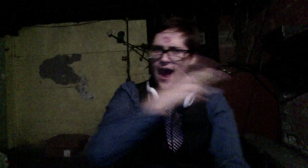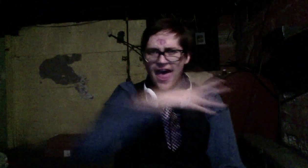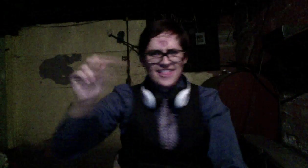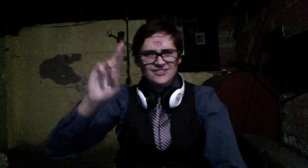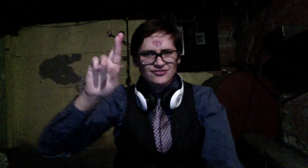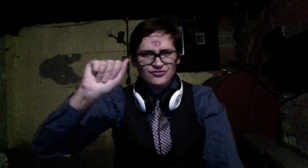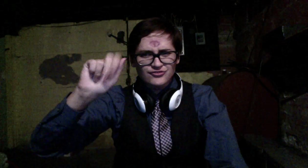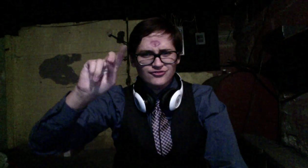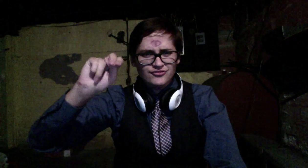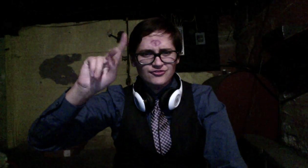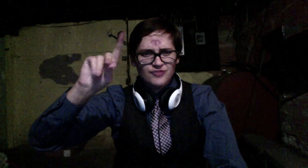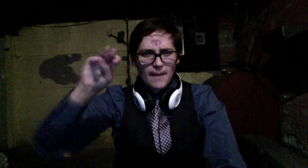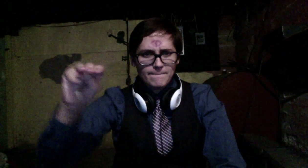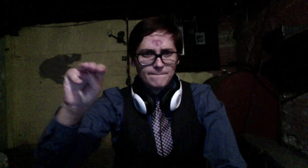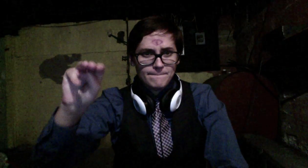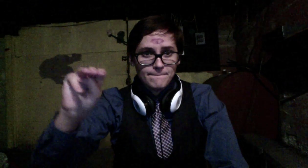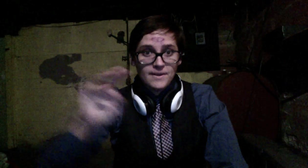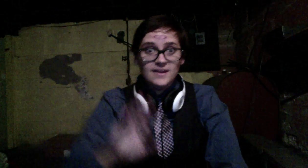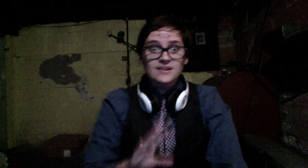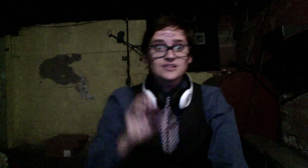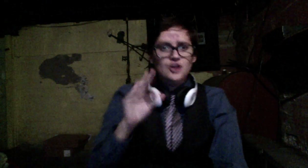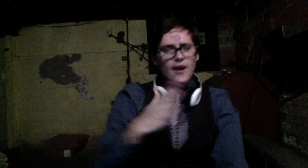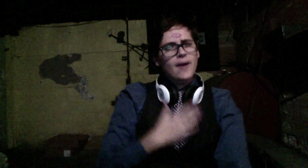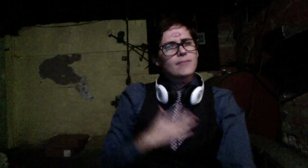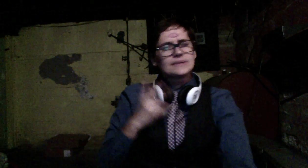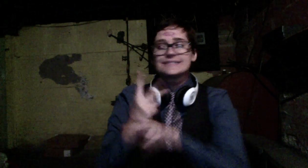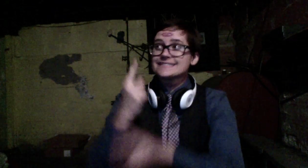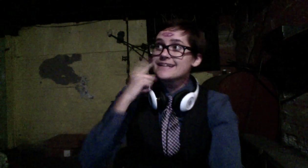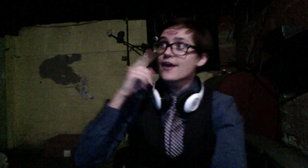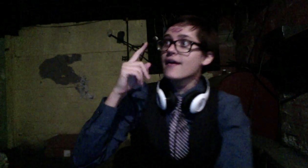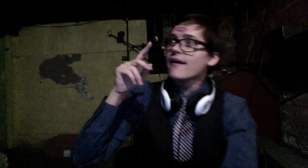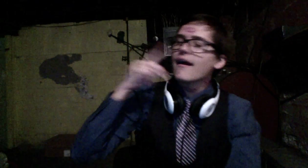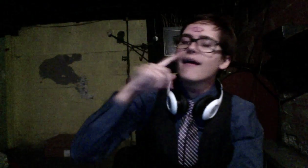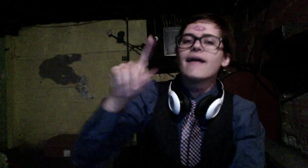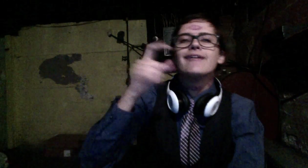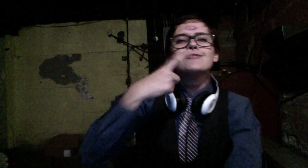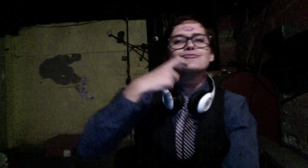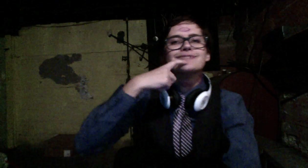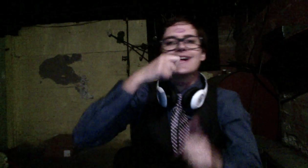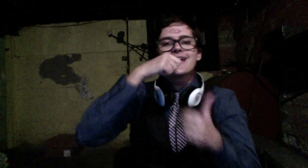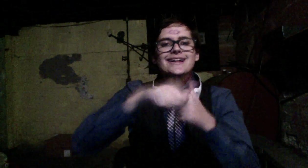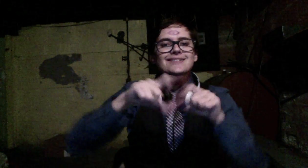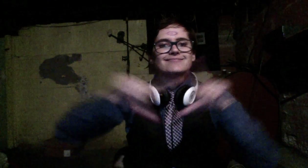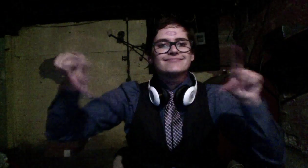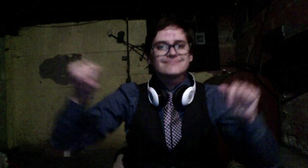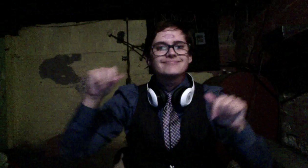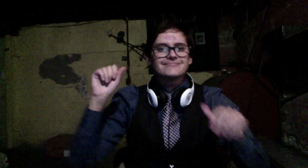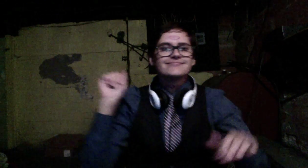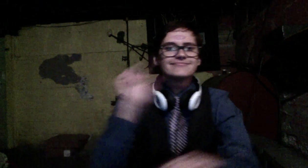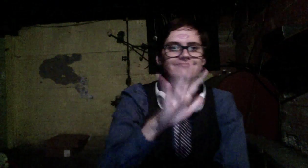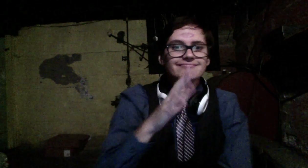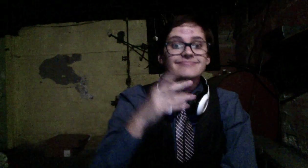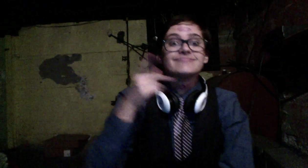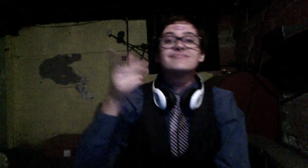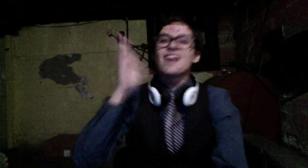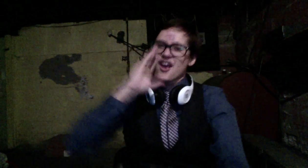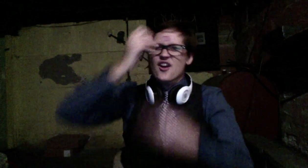AND R-A-N-D-O-M S-O PLEASE KEEP EYE FOR RED LETTER ENVELOPE MAIL-TO-YOU